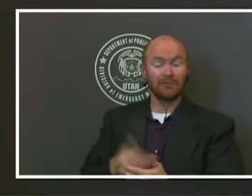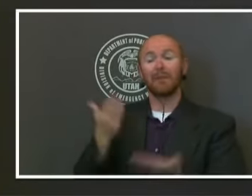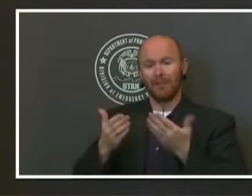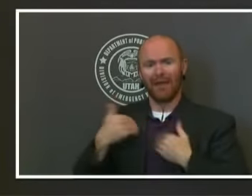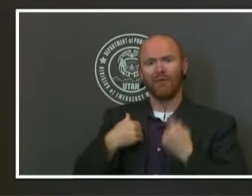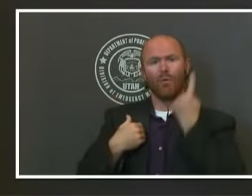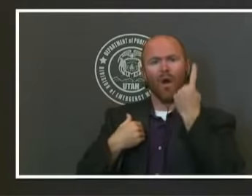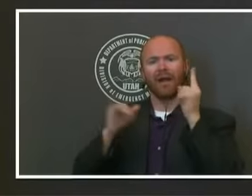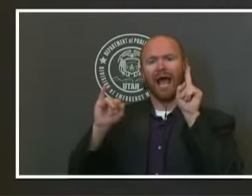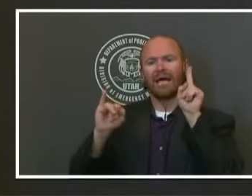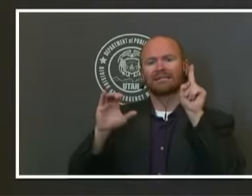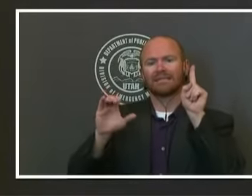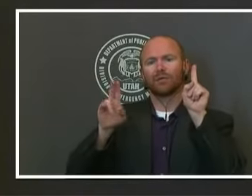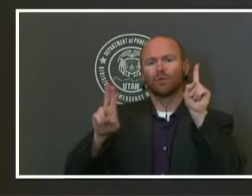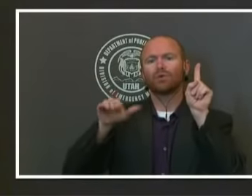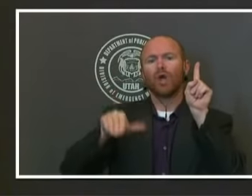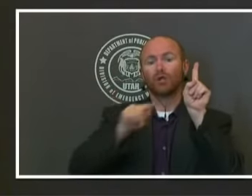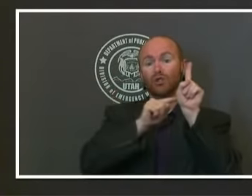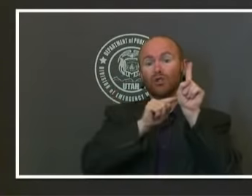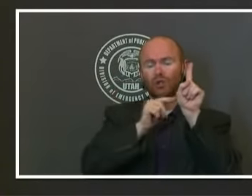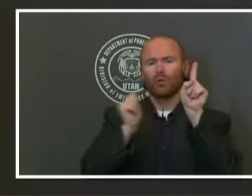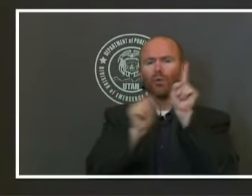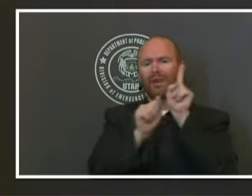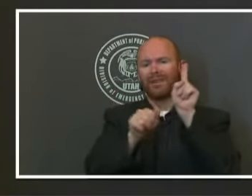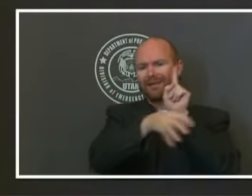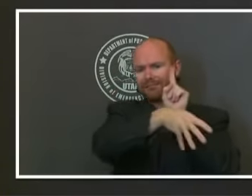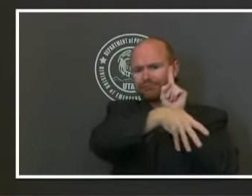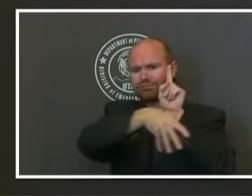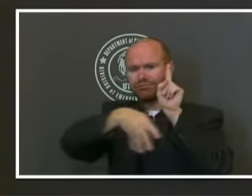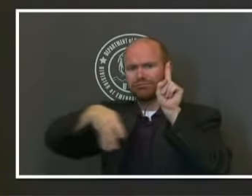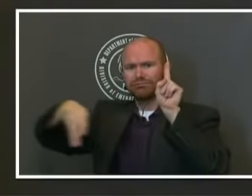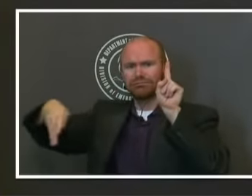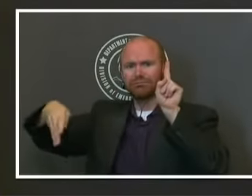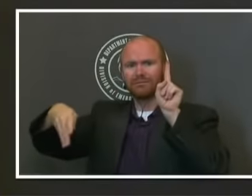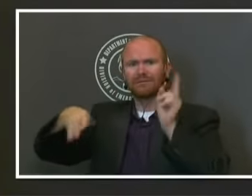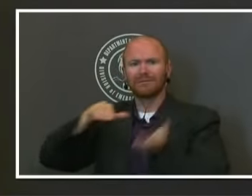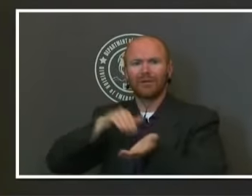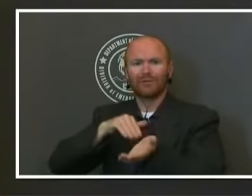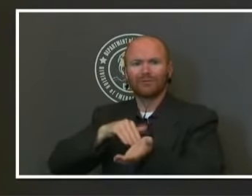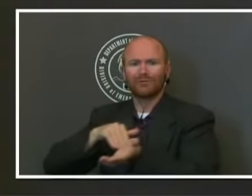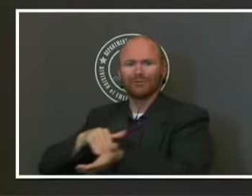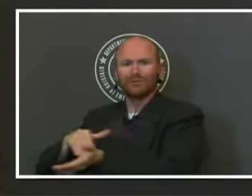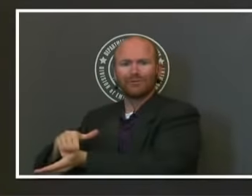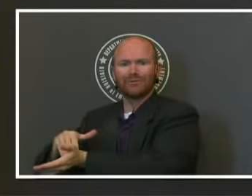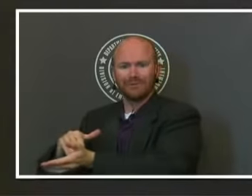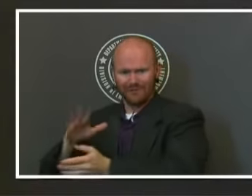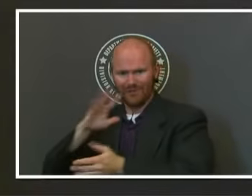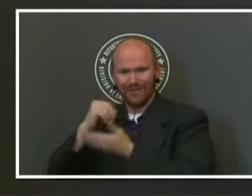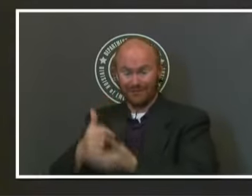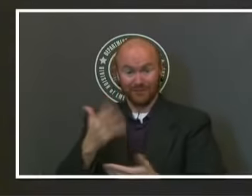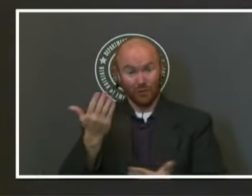physician but they are not one themselves and we're gonna see